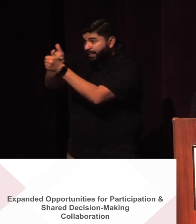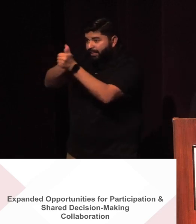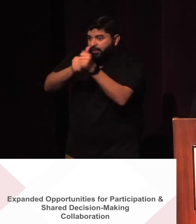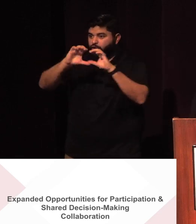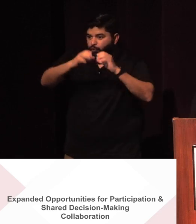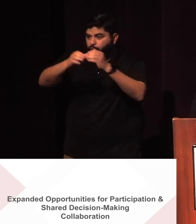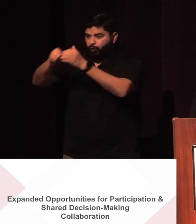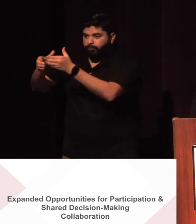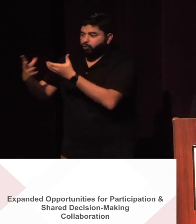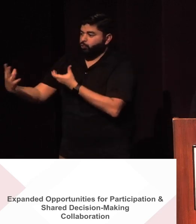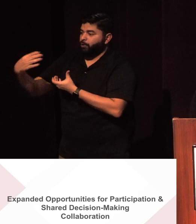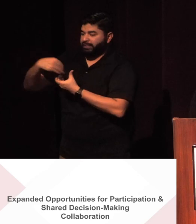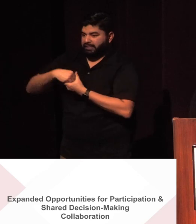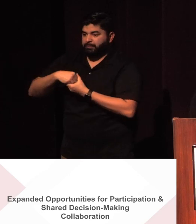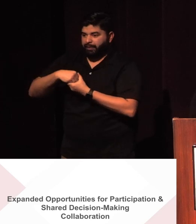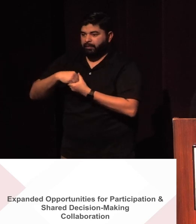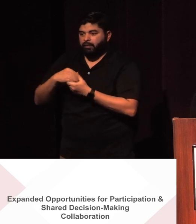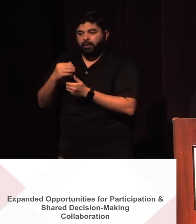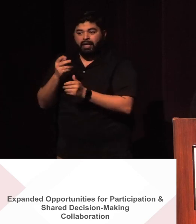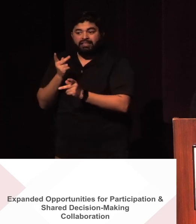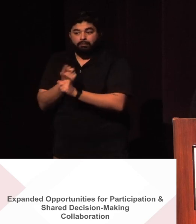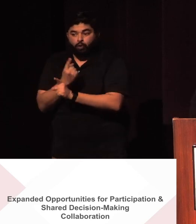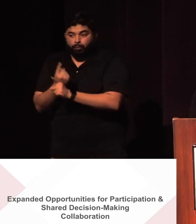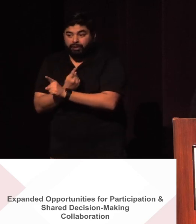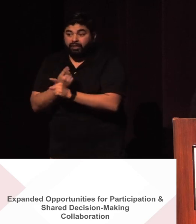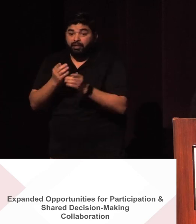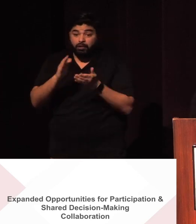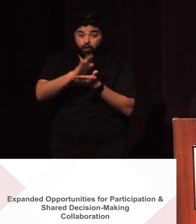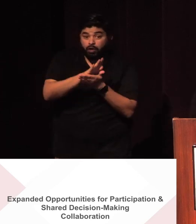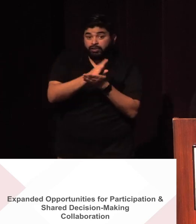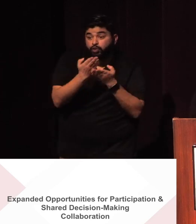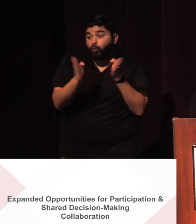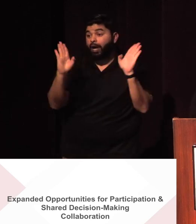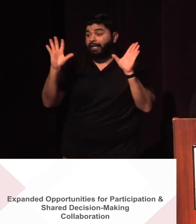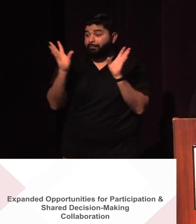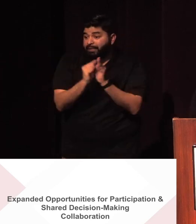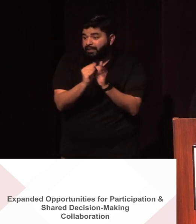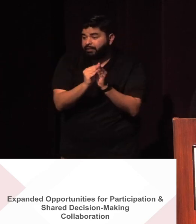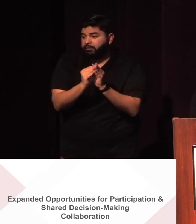We ask to develop transparent processes that allow all constituency groups to participate as appropriate in